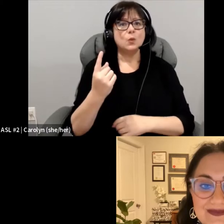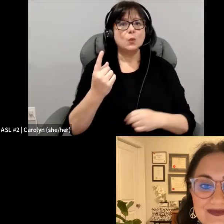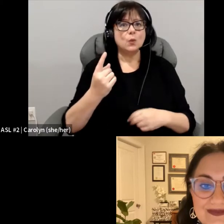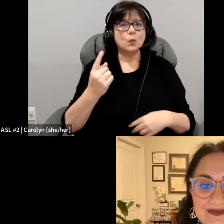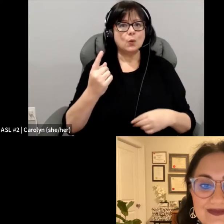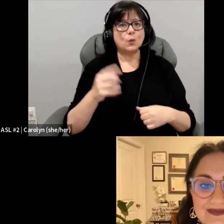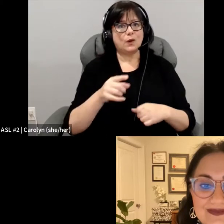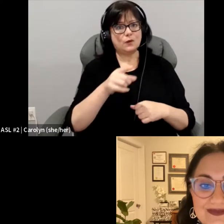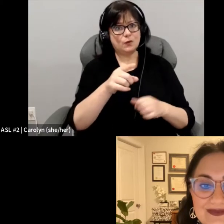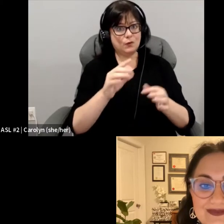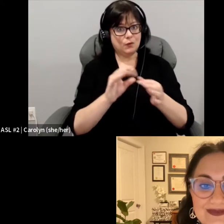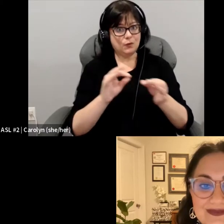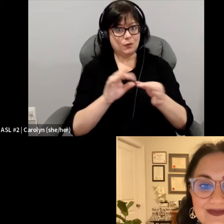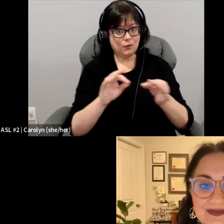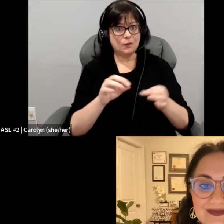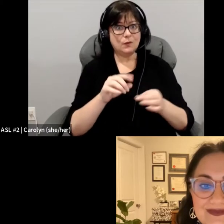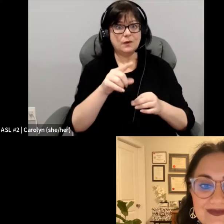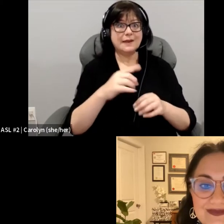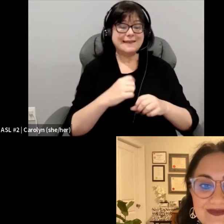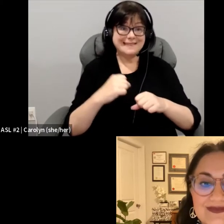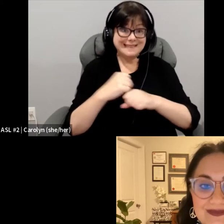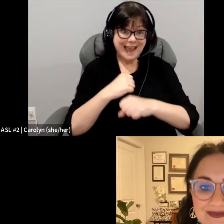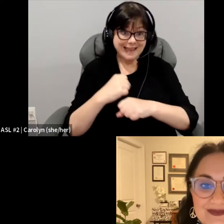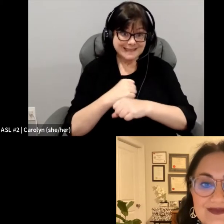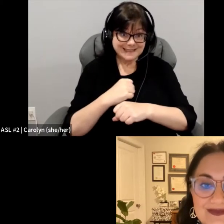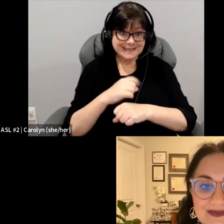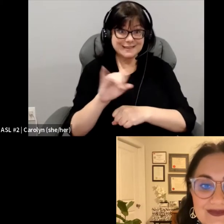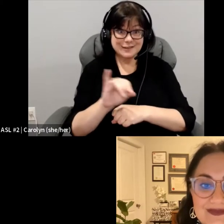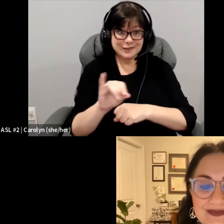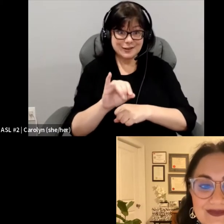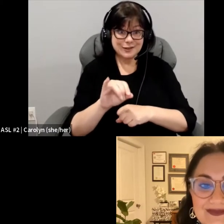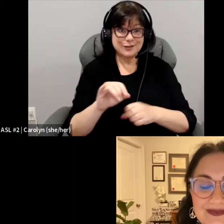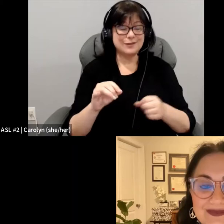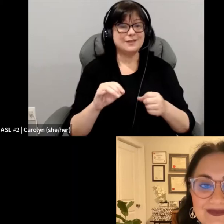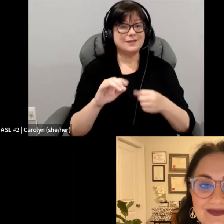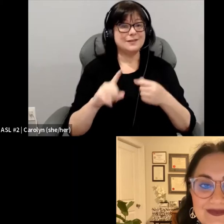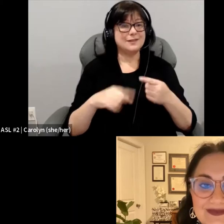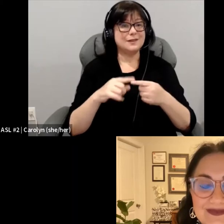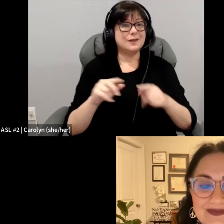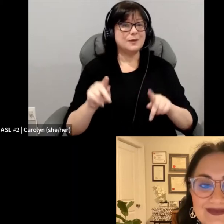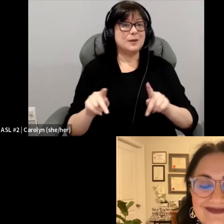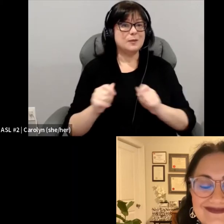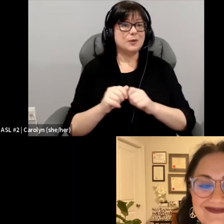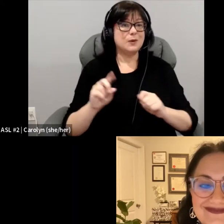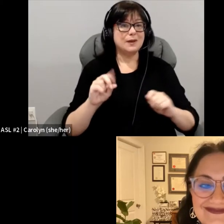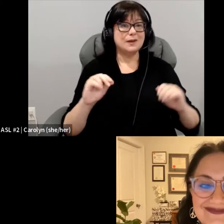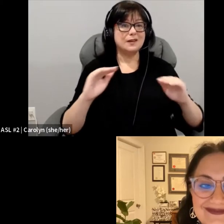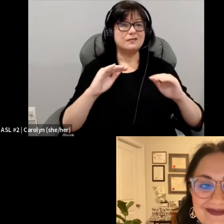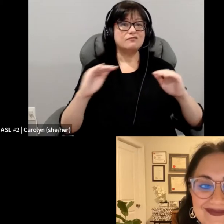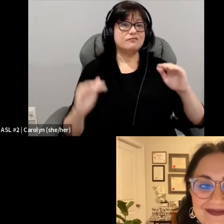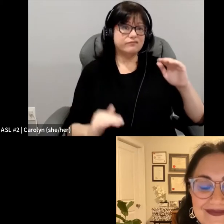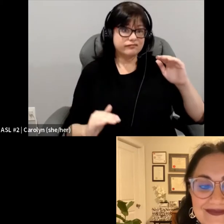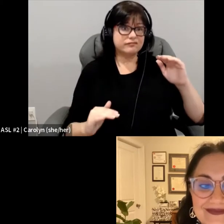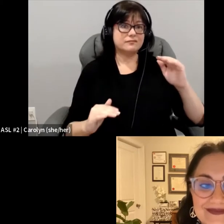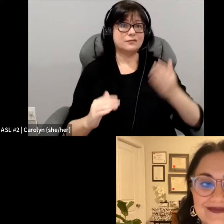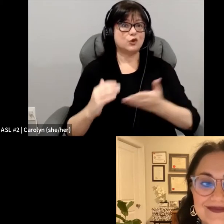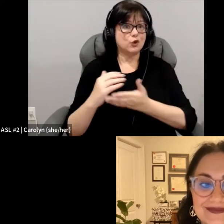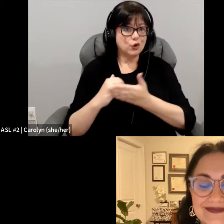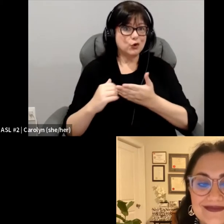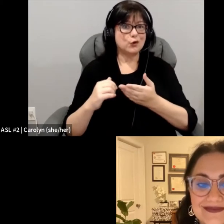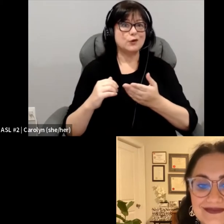THE STATISTICAL BACKGROUND YOU PROVIDED WITH US LEADS ME TO QUESTION GIVEN THIS BACKDROP